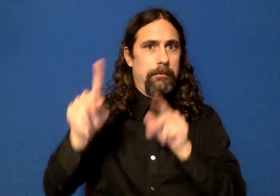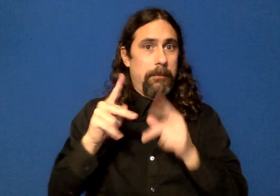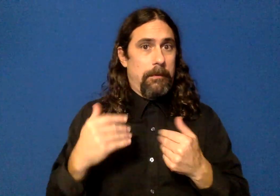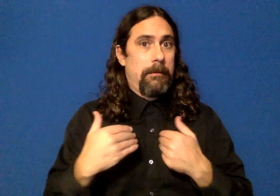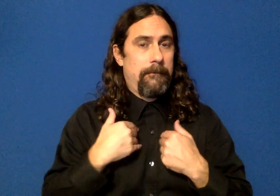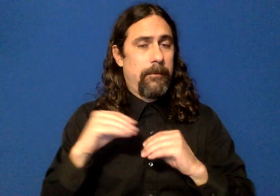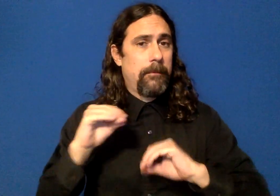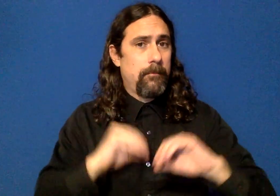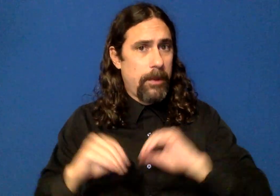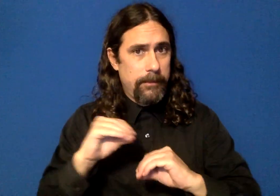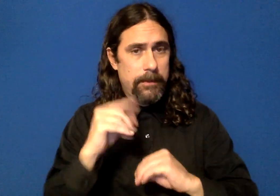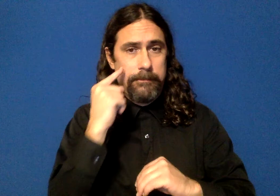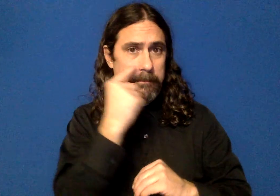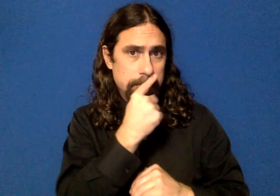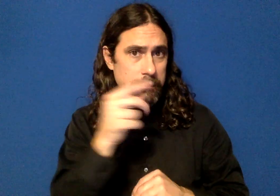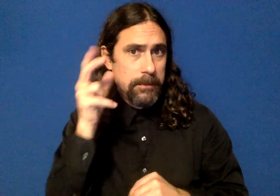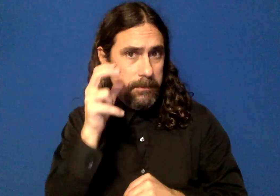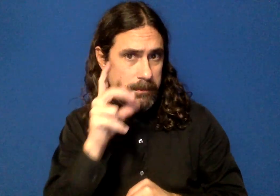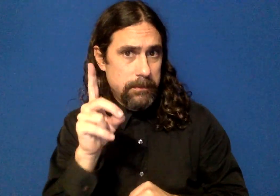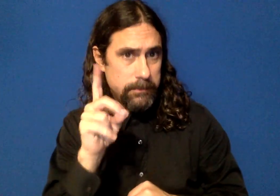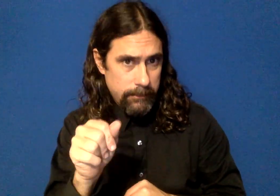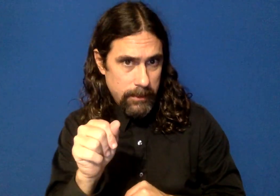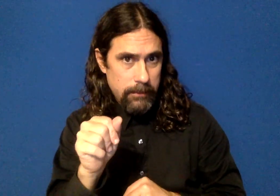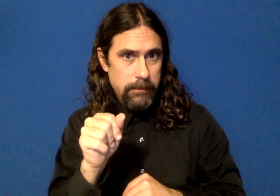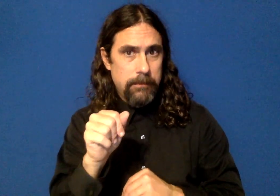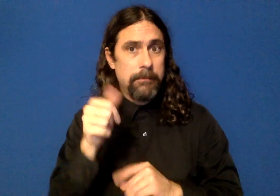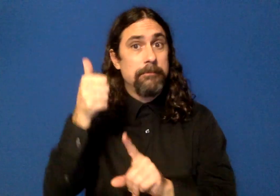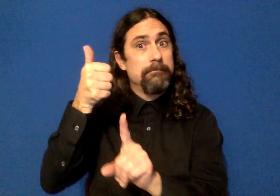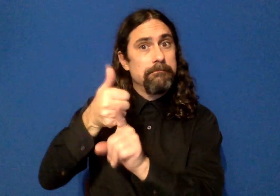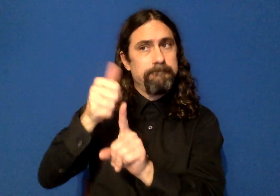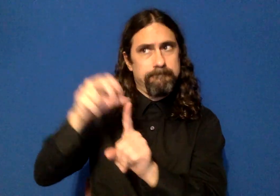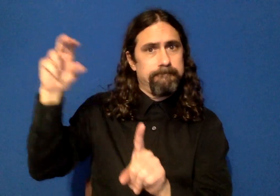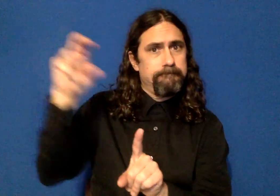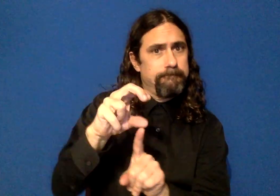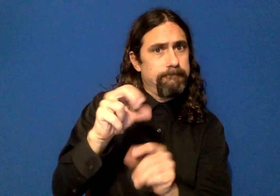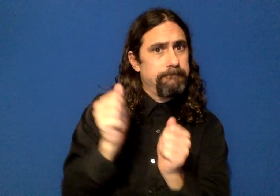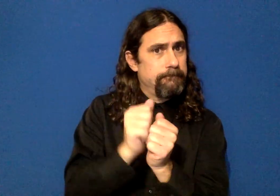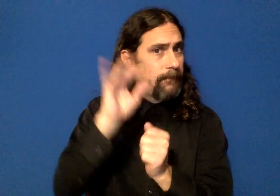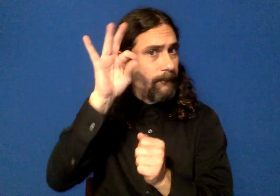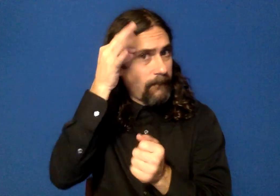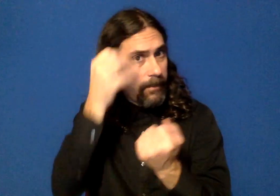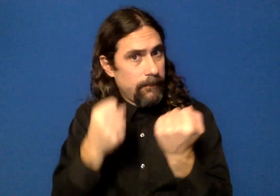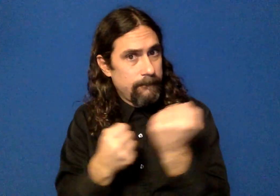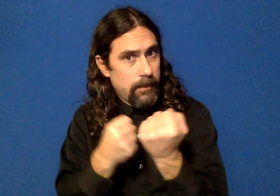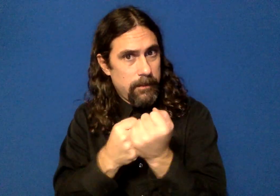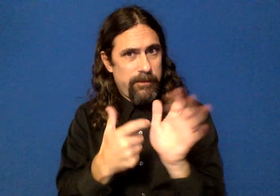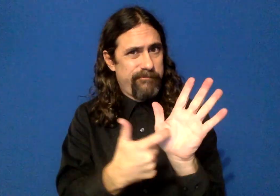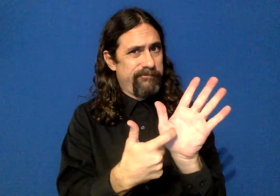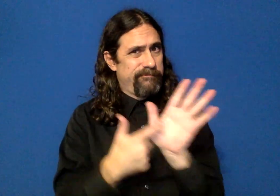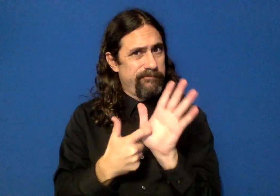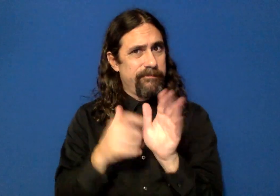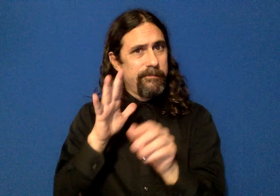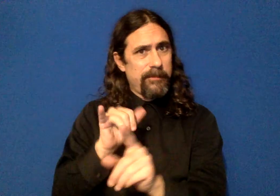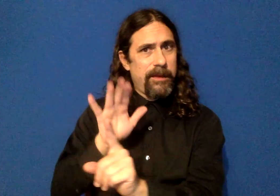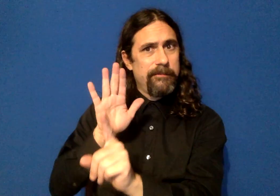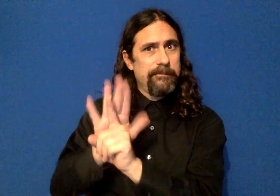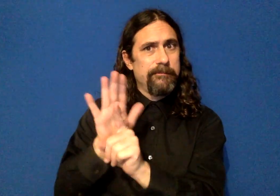are supplemented with federal funding and are required by Section 504 of the Rehabilitation Act.